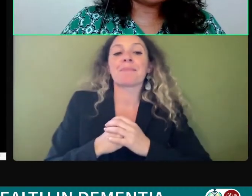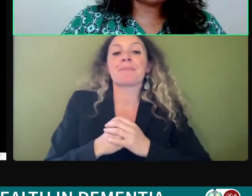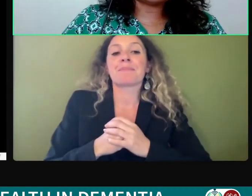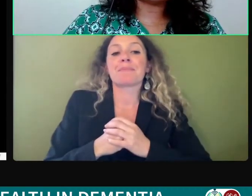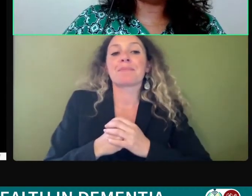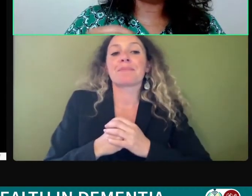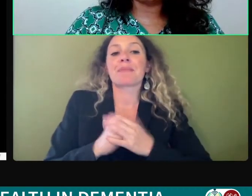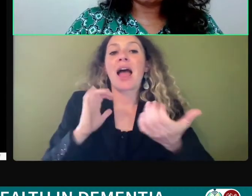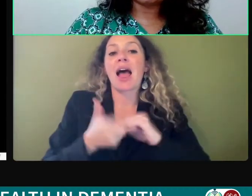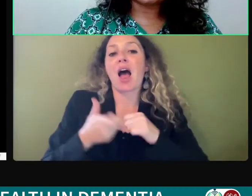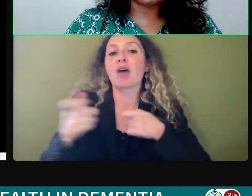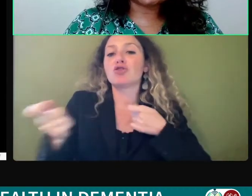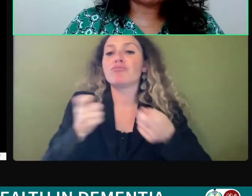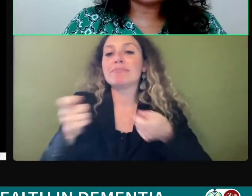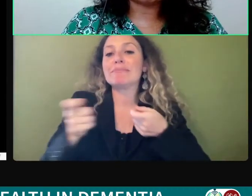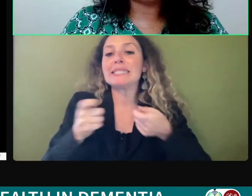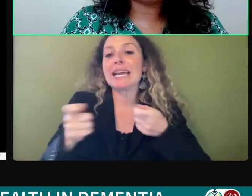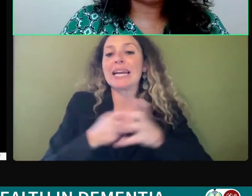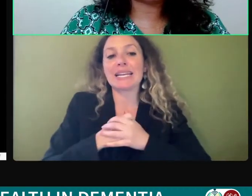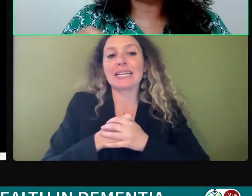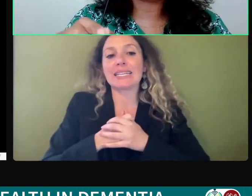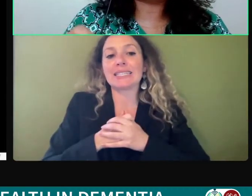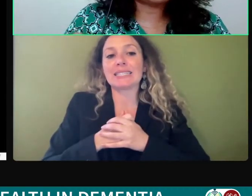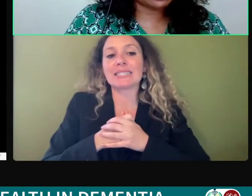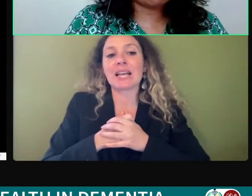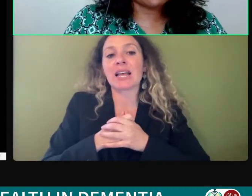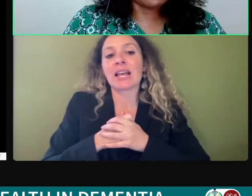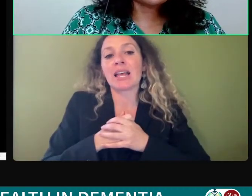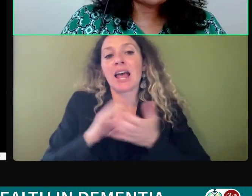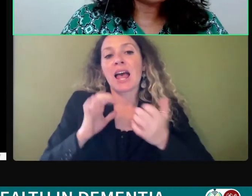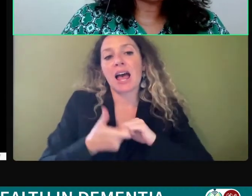this are asking schedulers to instruct the caregiver to speak to the clinician first,